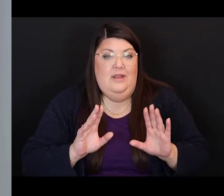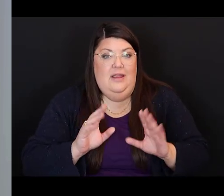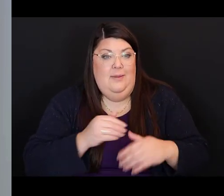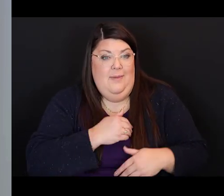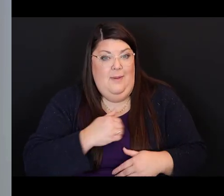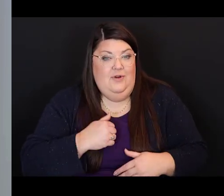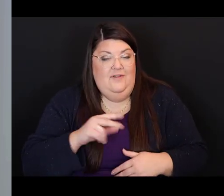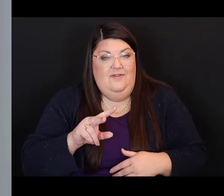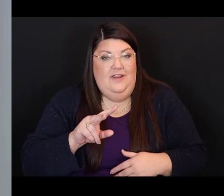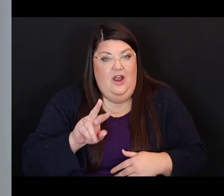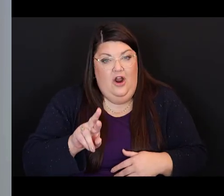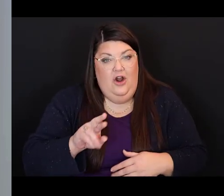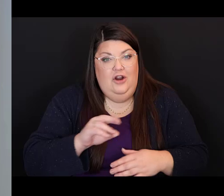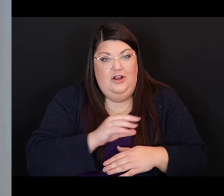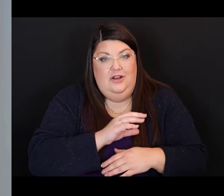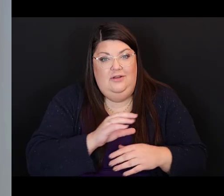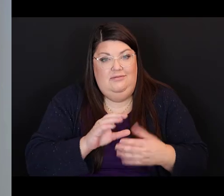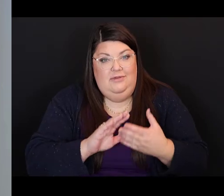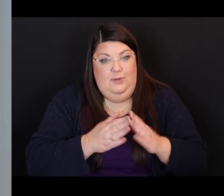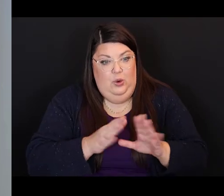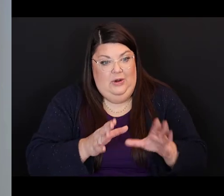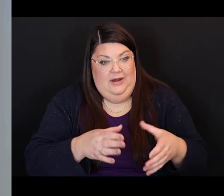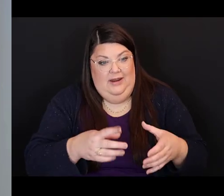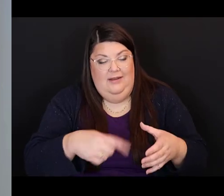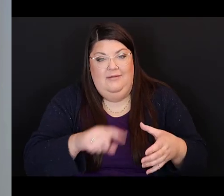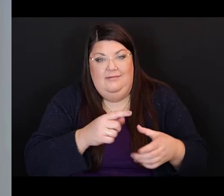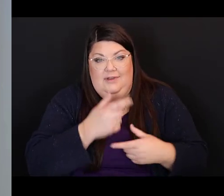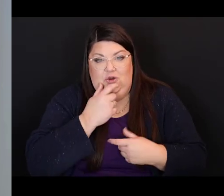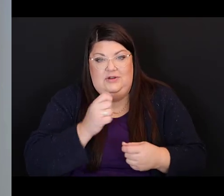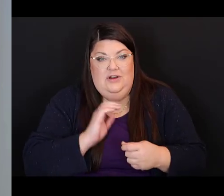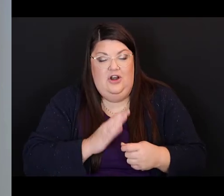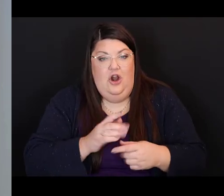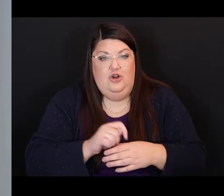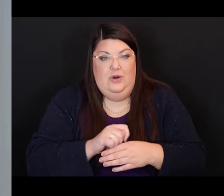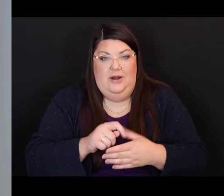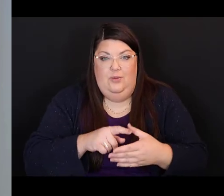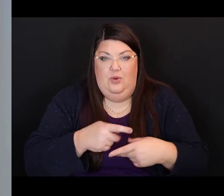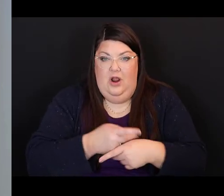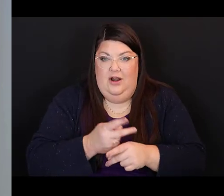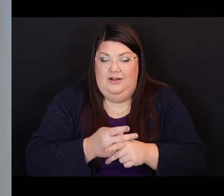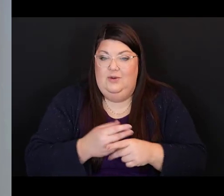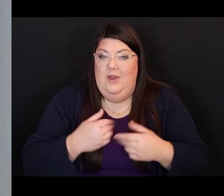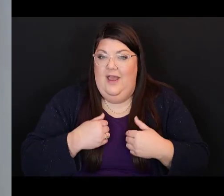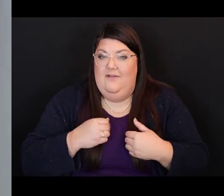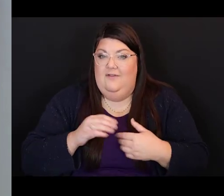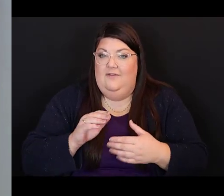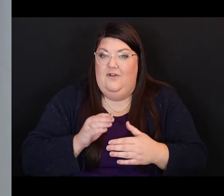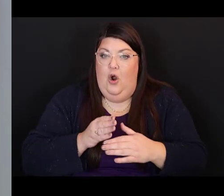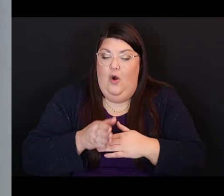members of the VR community have an interest in our training products, and we've had over 30,000